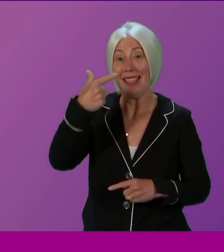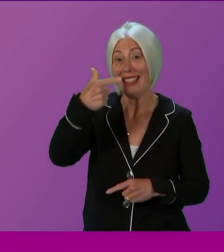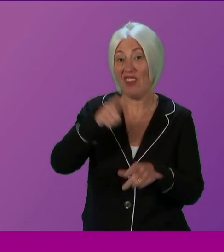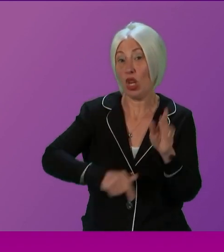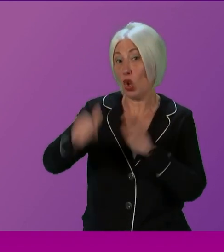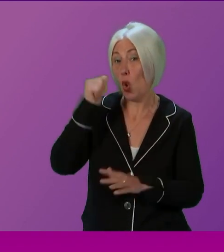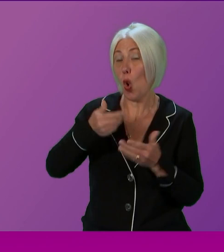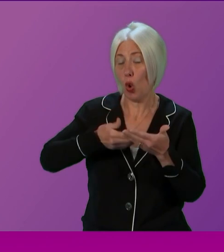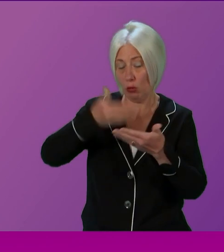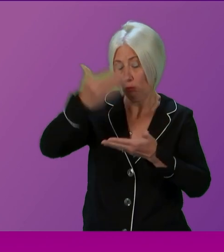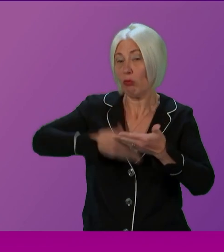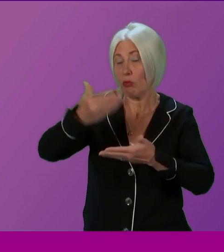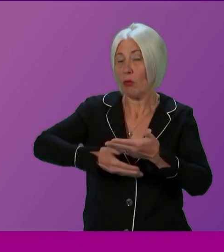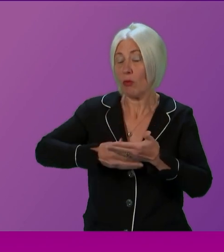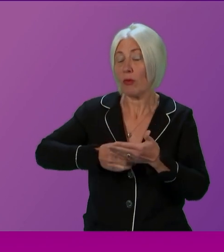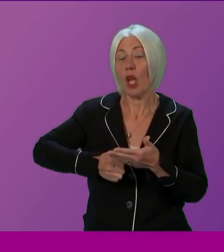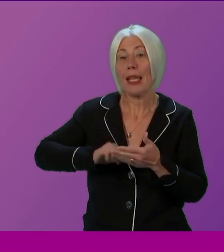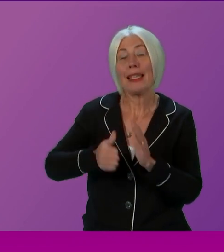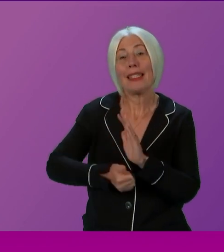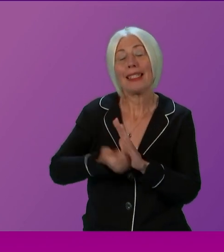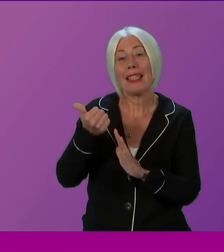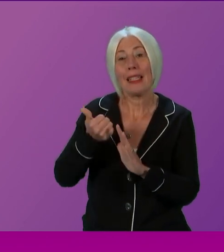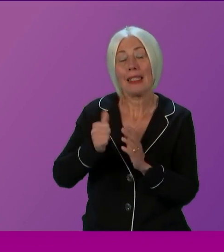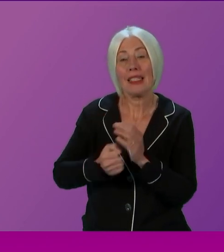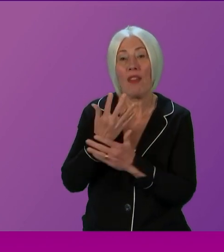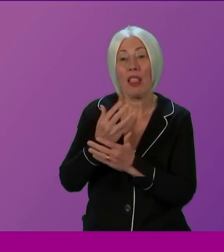Skills Development Scotland provides enhanced funding contributions for disabled apprentices